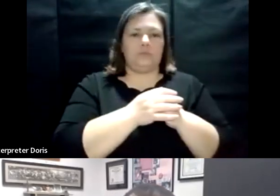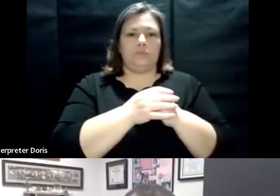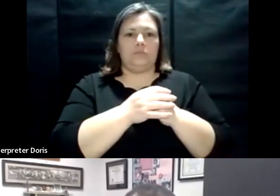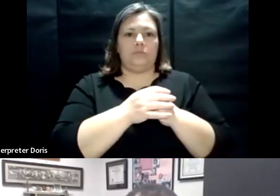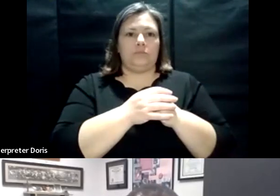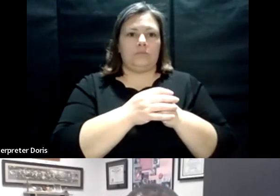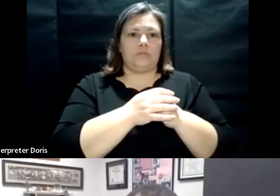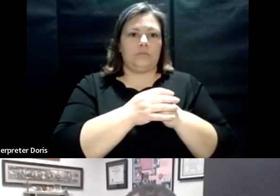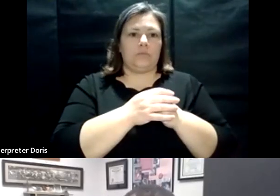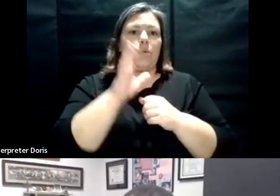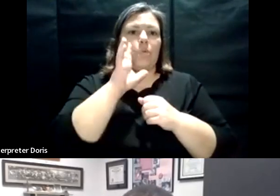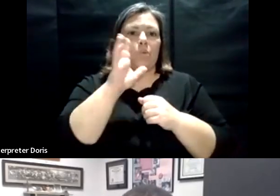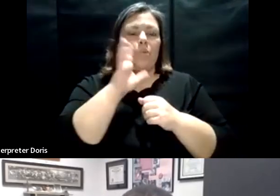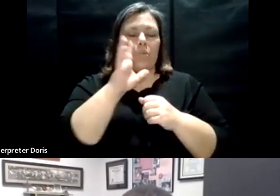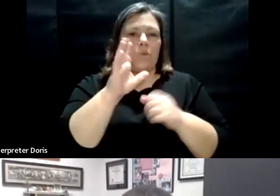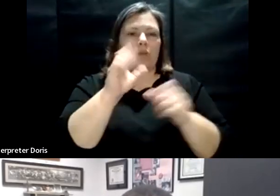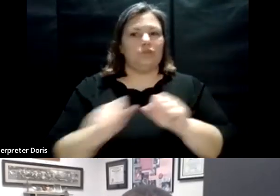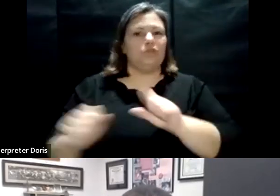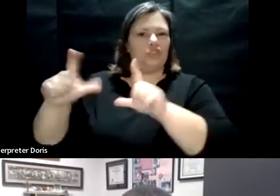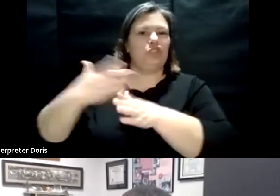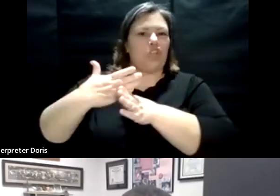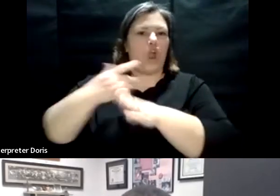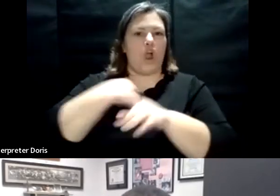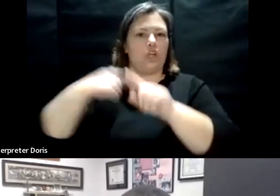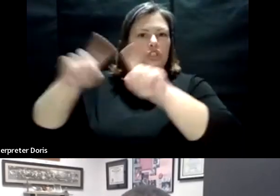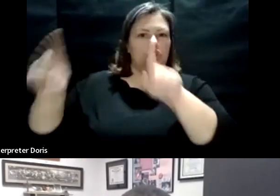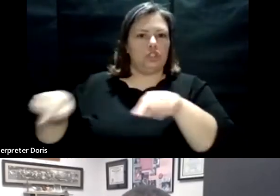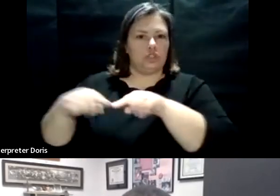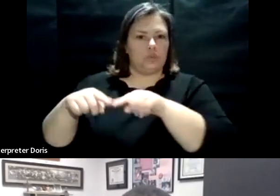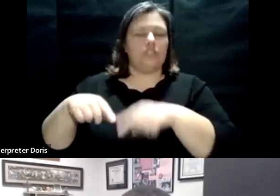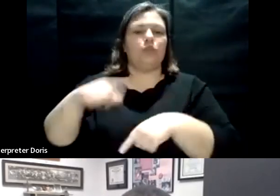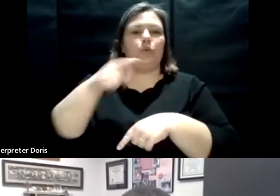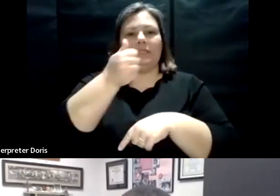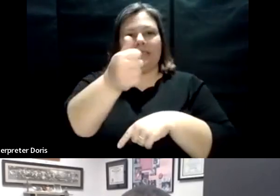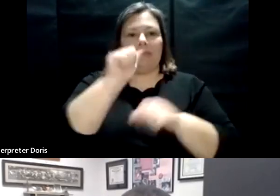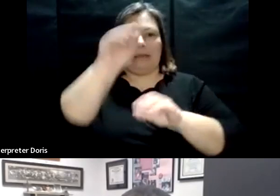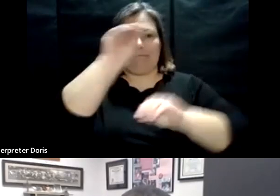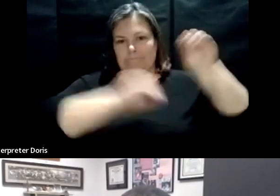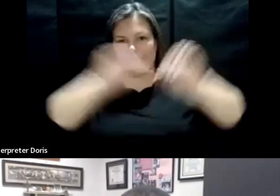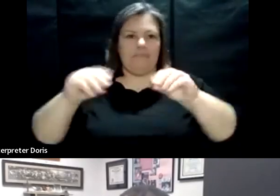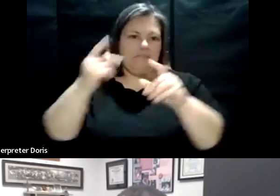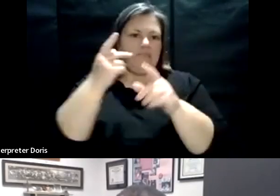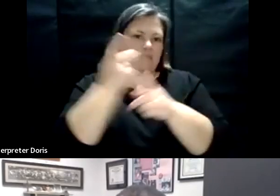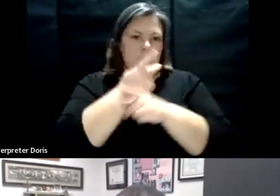So if you are only able to see the speaker make sure you are in gallery view so you can see the interpret are and presentation at the same time. We will go into screen share at some point during presentation today. Jen. So if you are only able to see the speaker, make sure you are in the gallery view so you can see the interpreter and present presentation at the same time, we will go into screen, share some points during the presentation today, you can make people larger or smaller by sliding the bar in